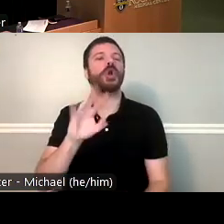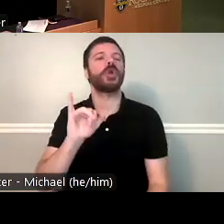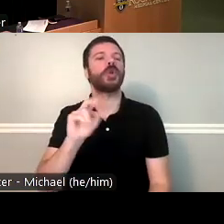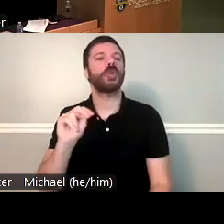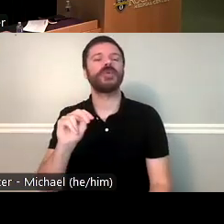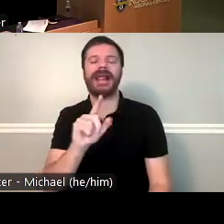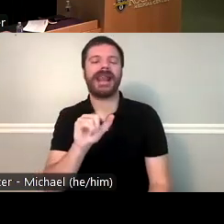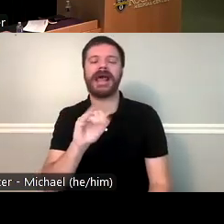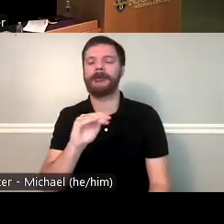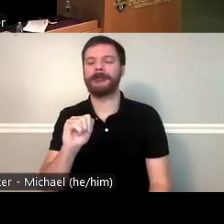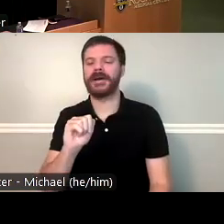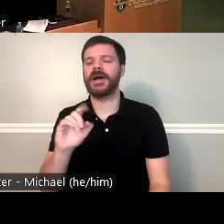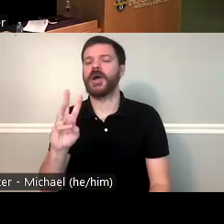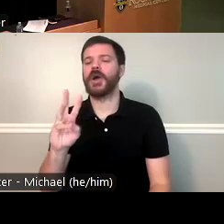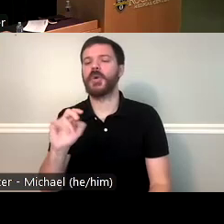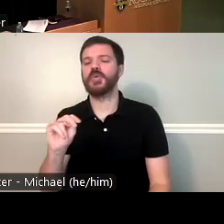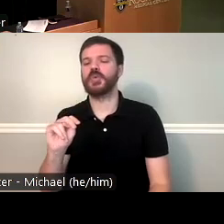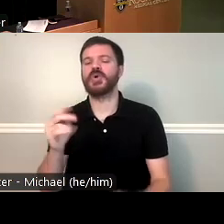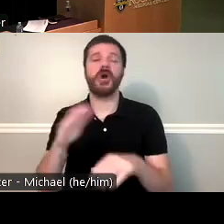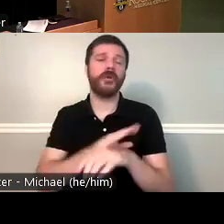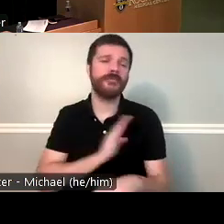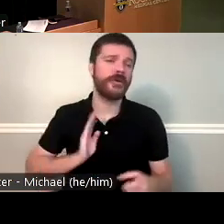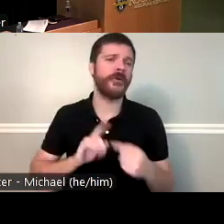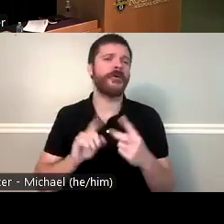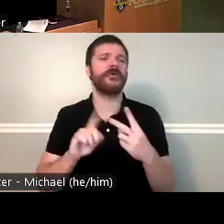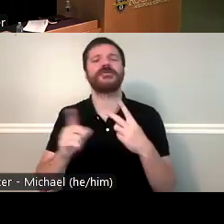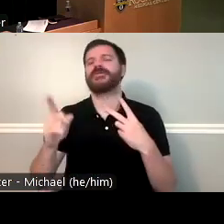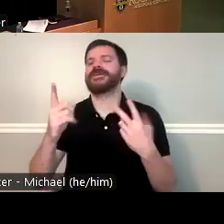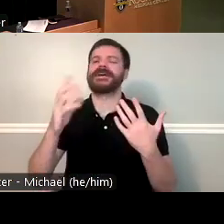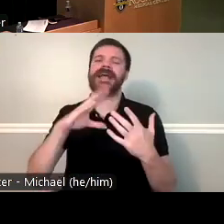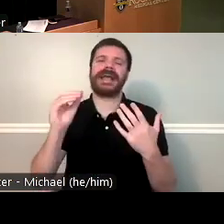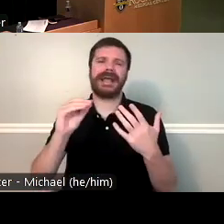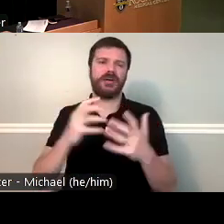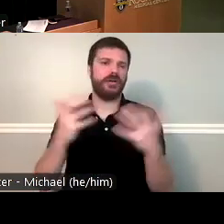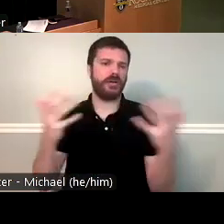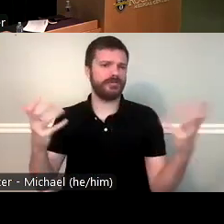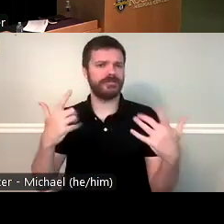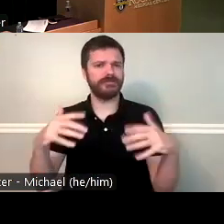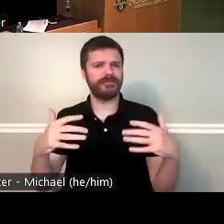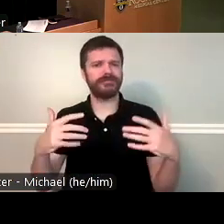years on the board and uh all the tremendous work um that is that you're doing here Susan